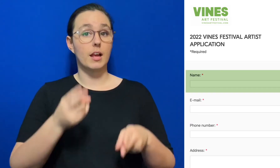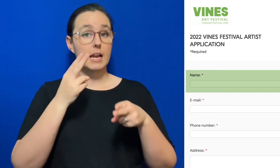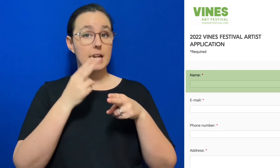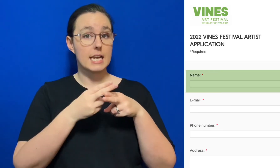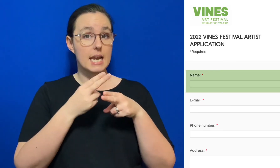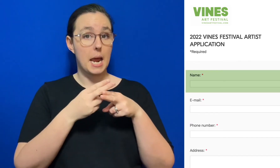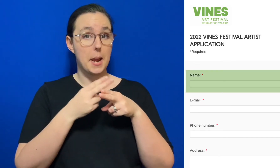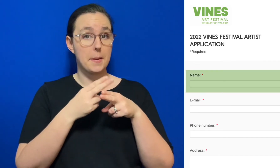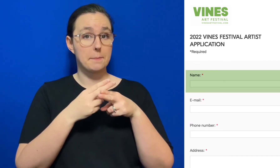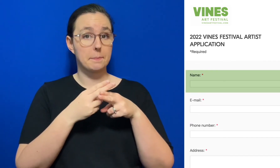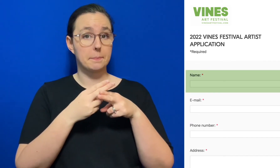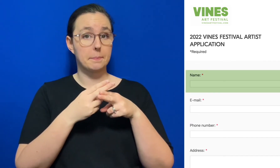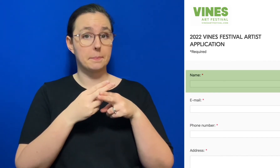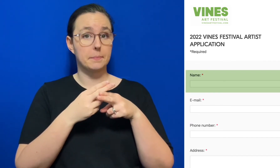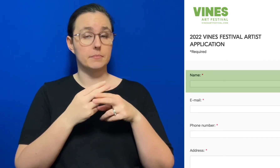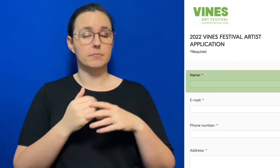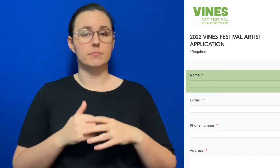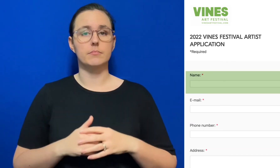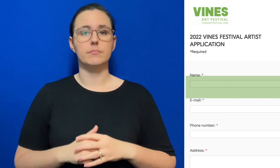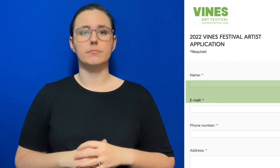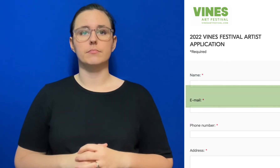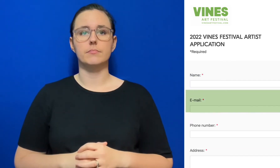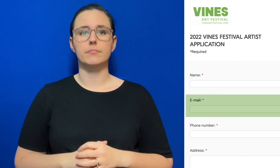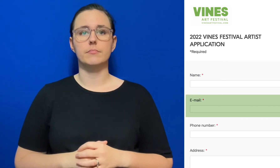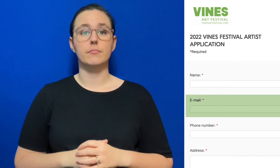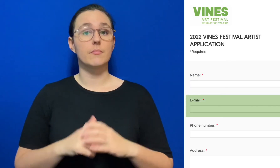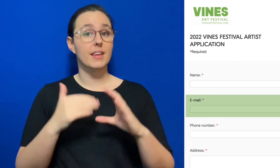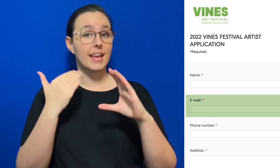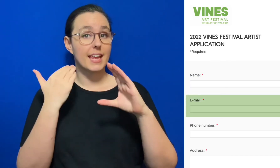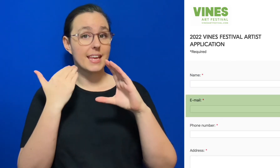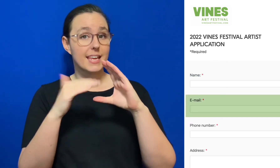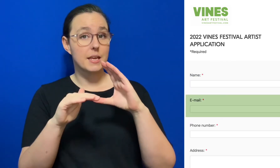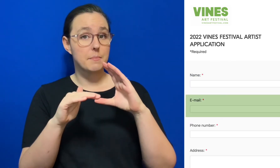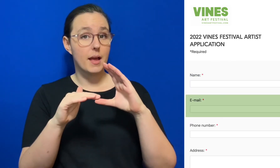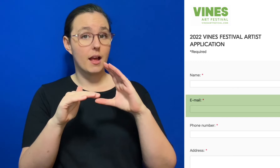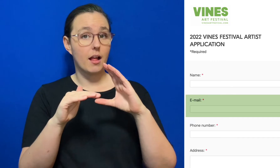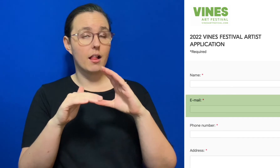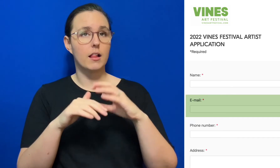Name* Email*